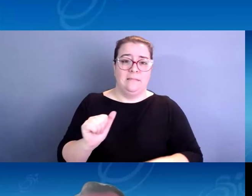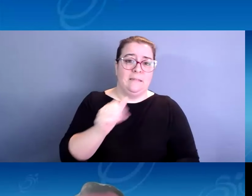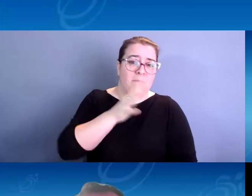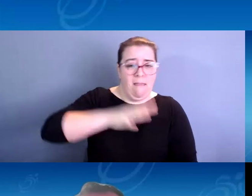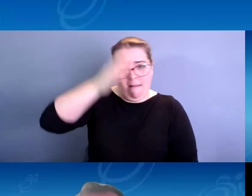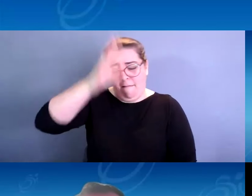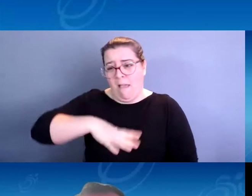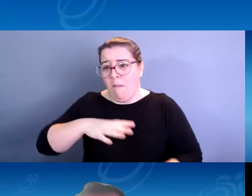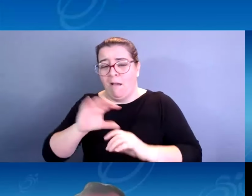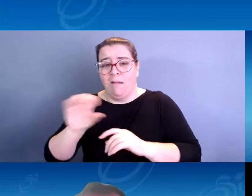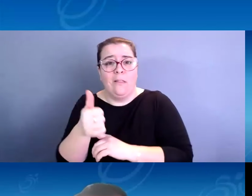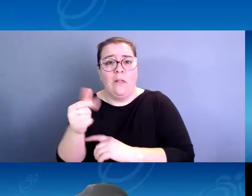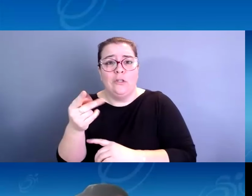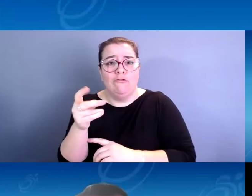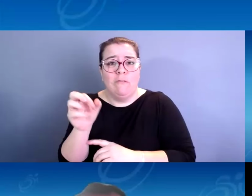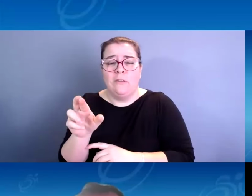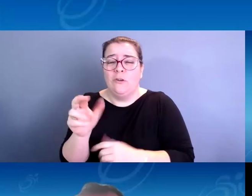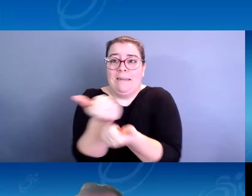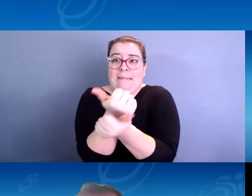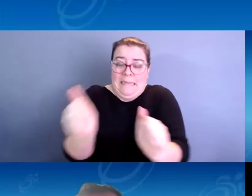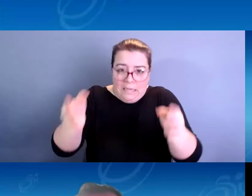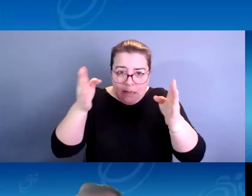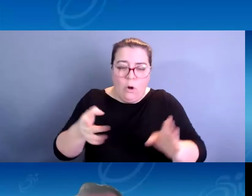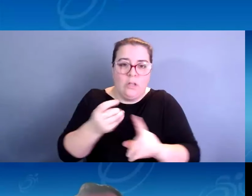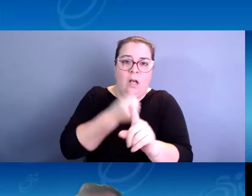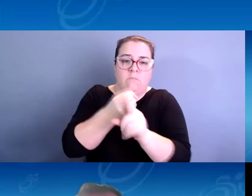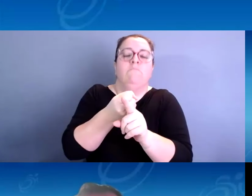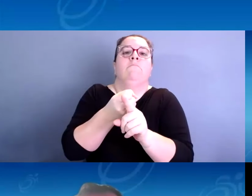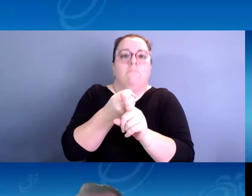Which means that if you do not have those unique experiences